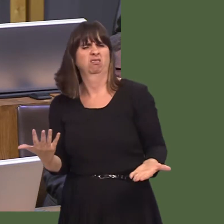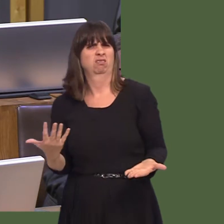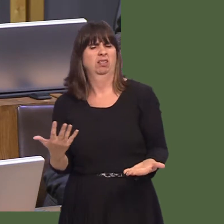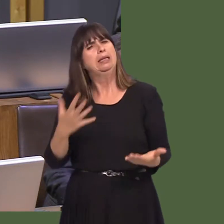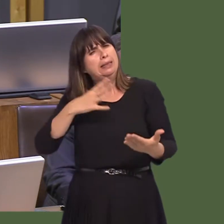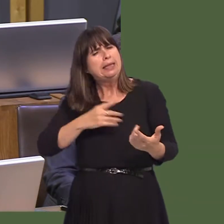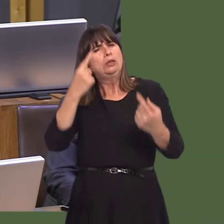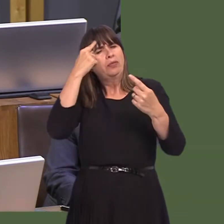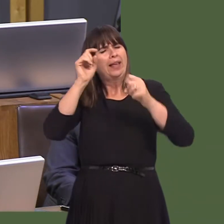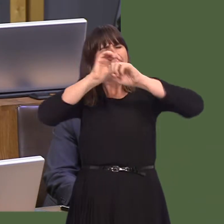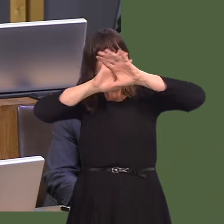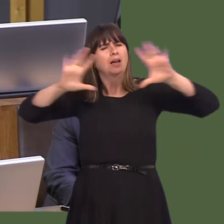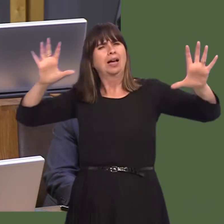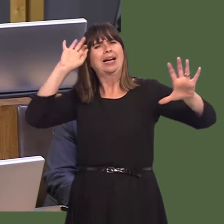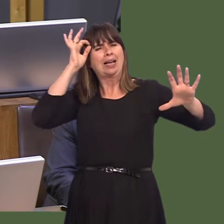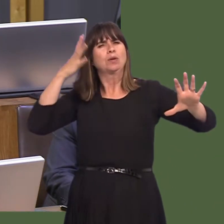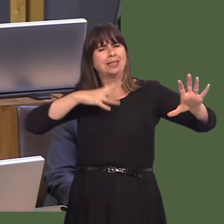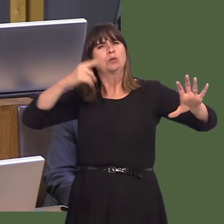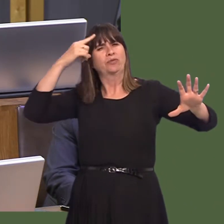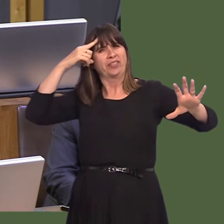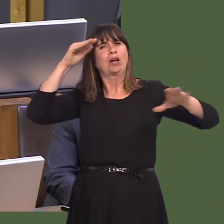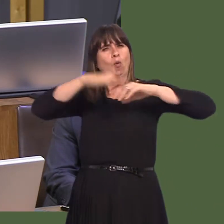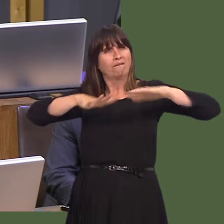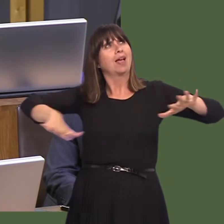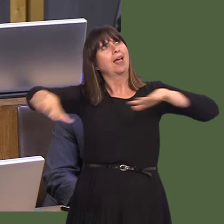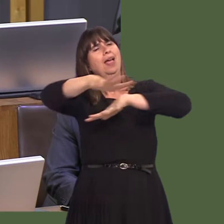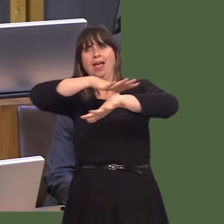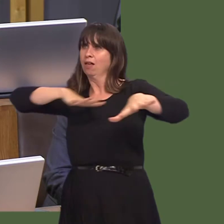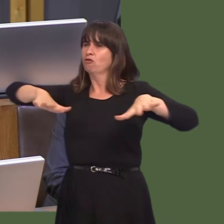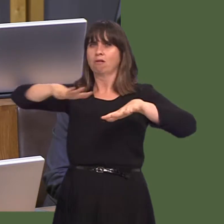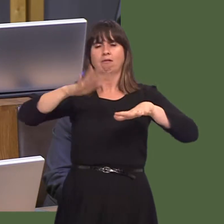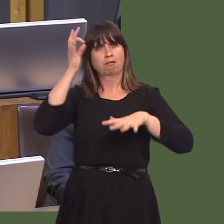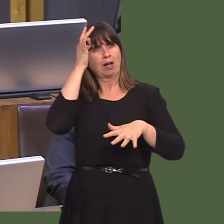to think big picture about the regeneration of the area, they should be looking at active